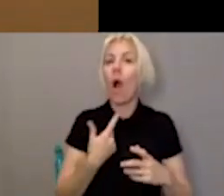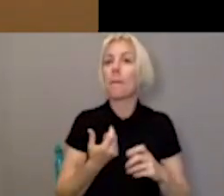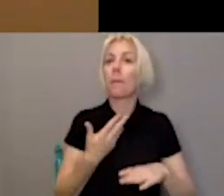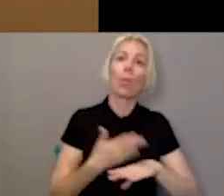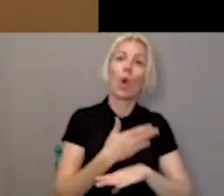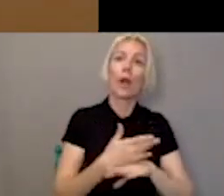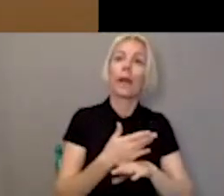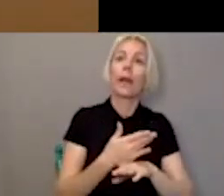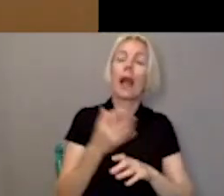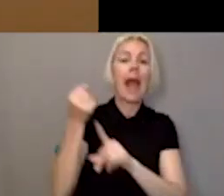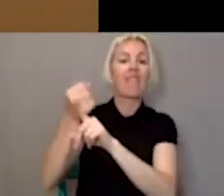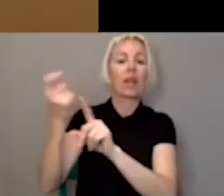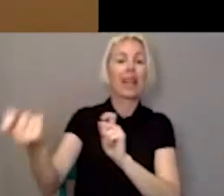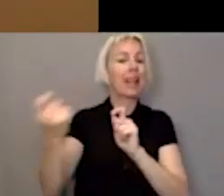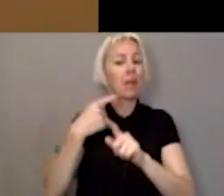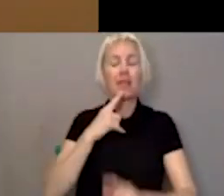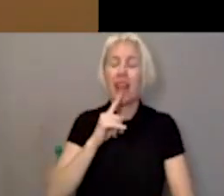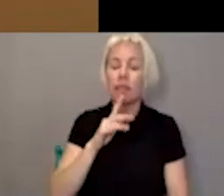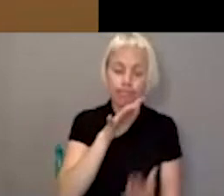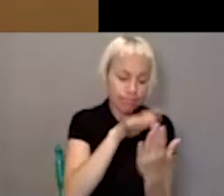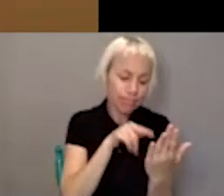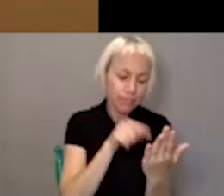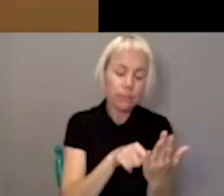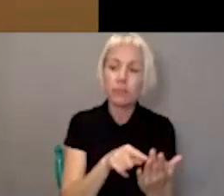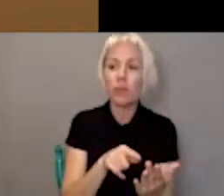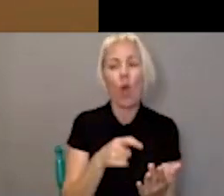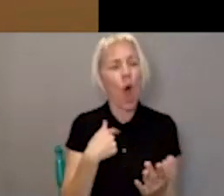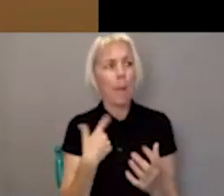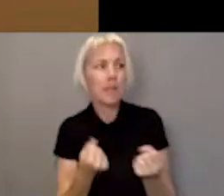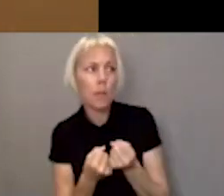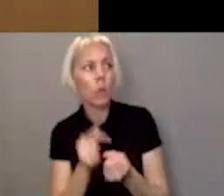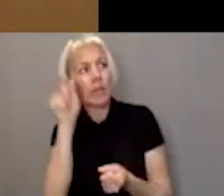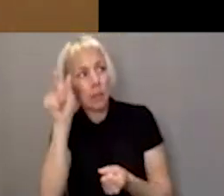that someone they are supporting has been denied access to certain services, you can't